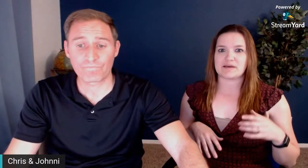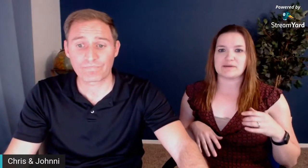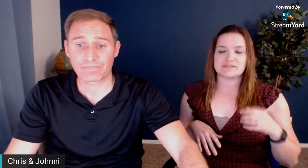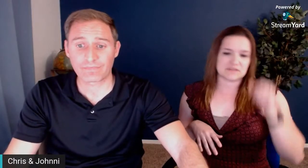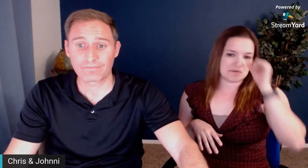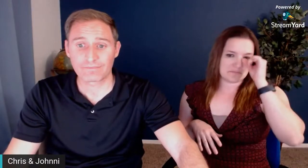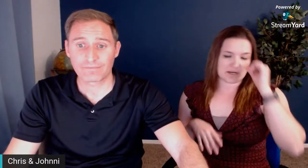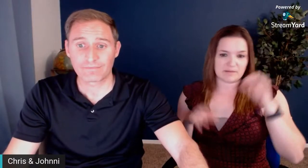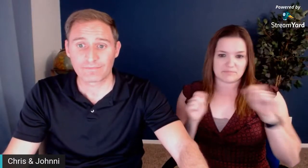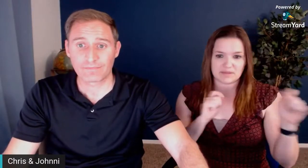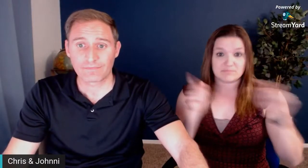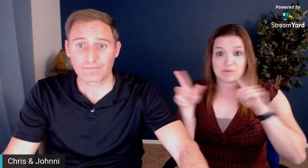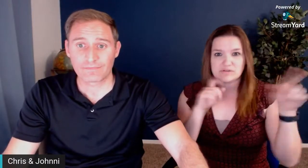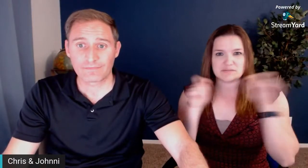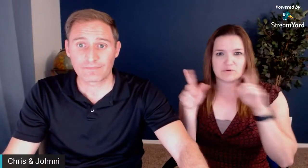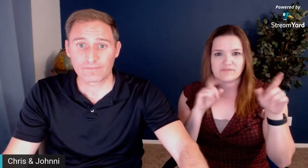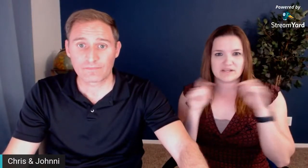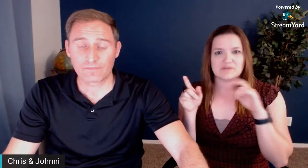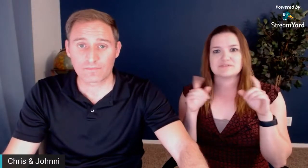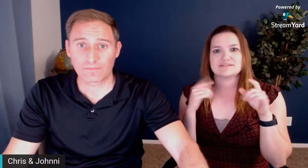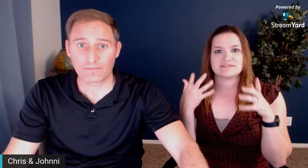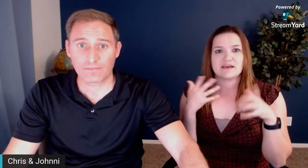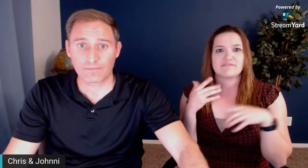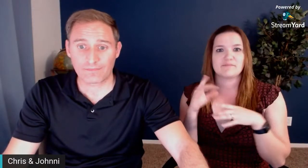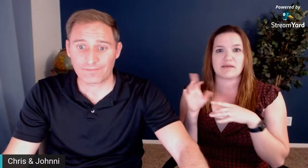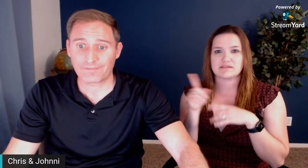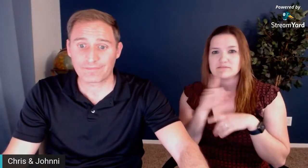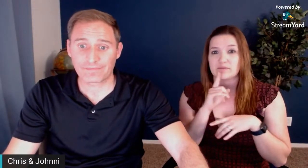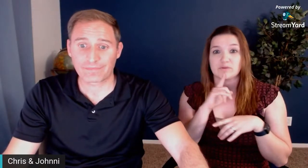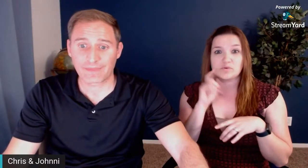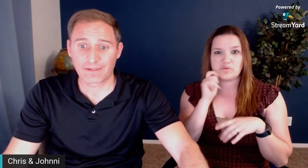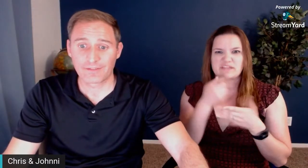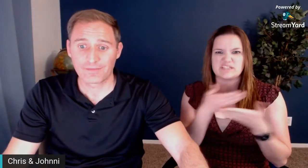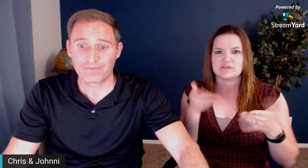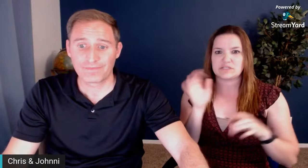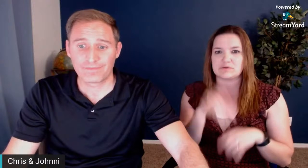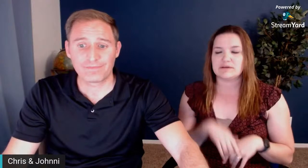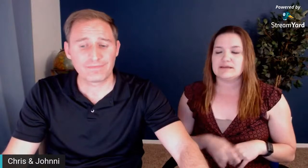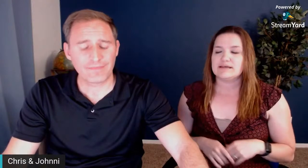that way so we're gonna be posting more videos and stuff about like really cool things you can do